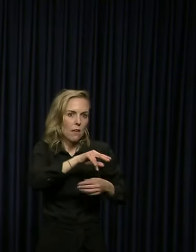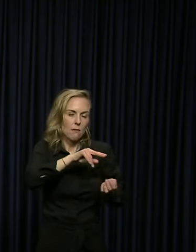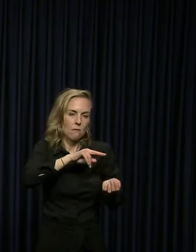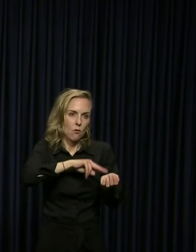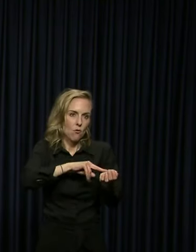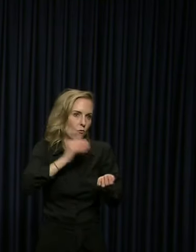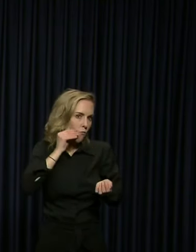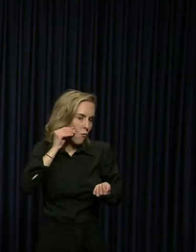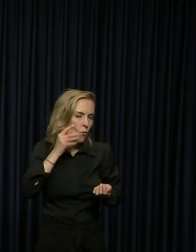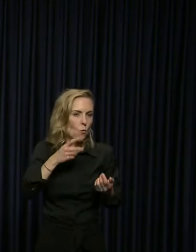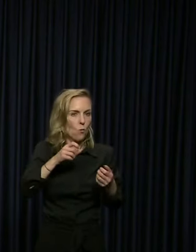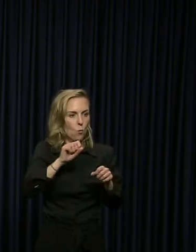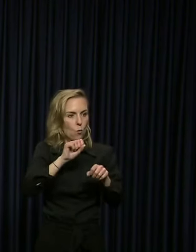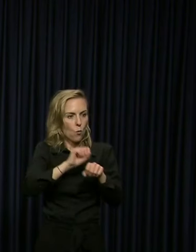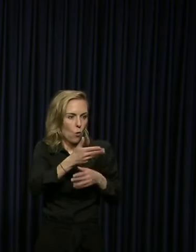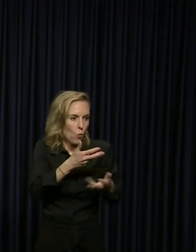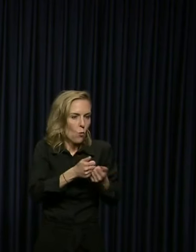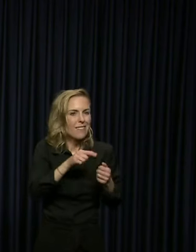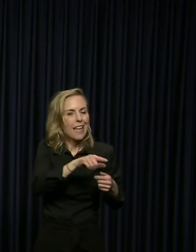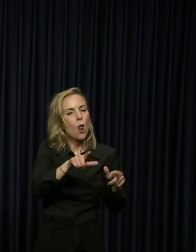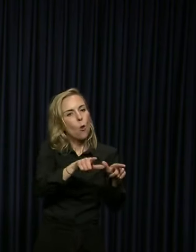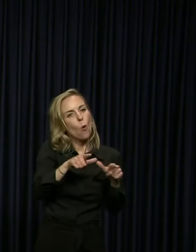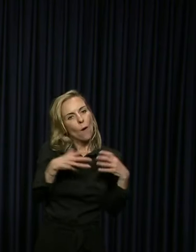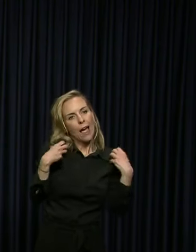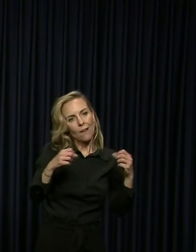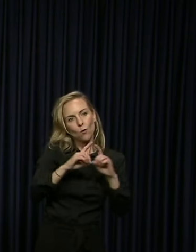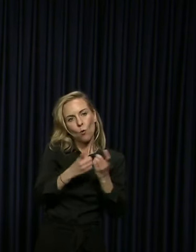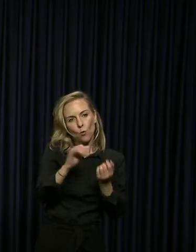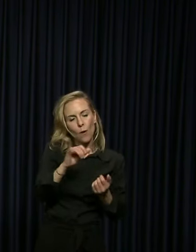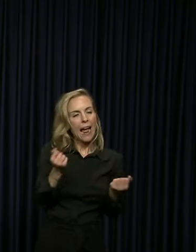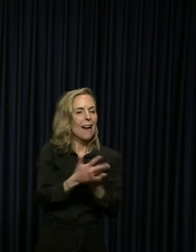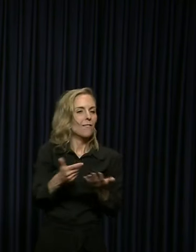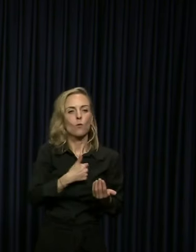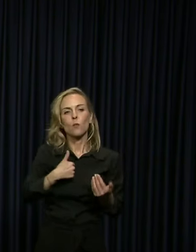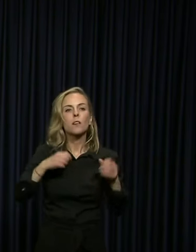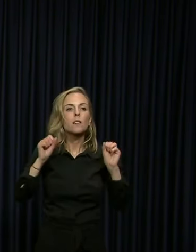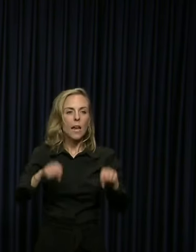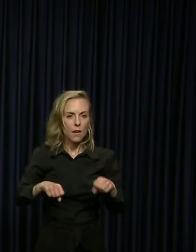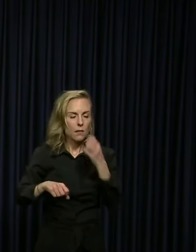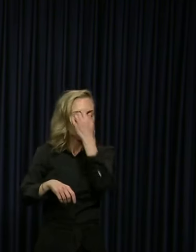ON TOP OF THAT, WE REQUEST